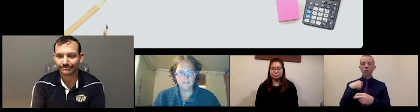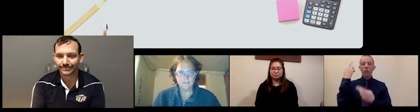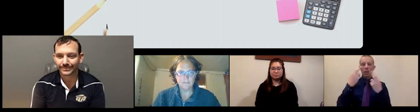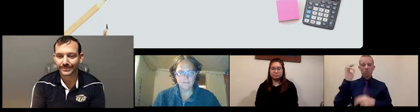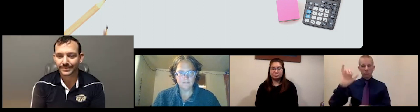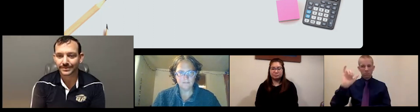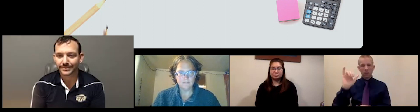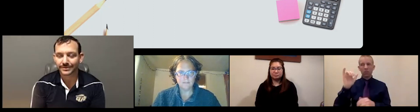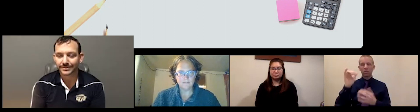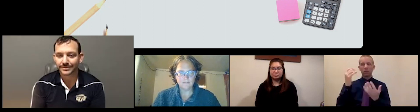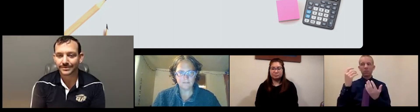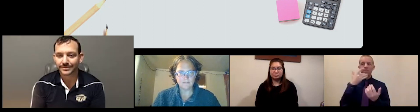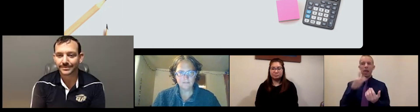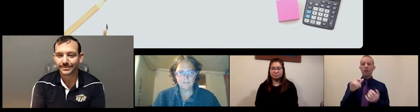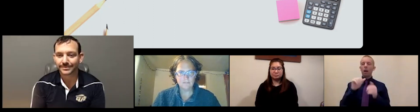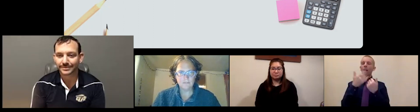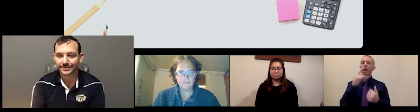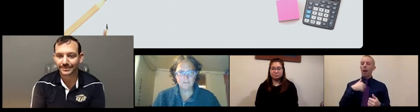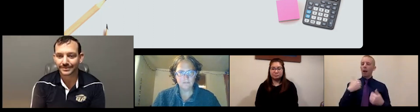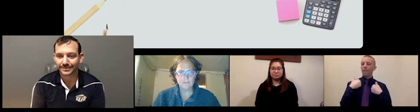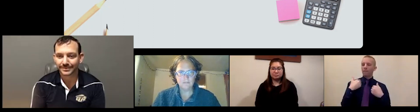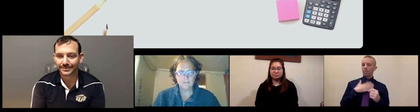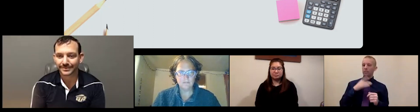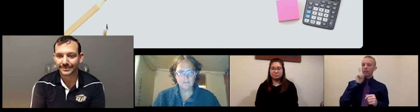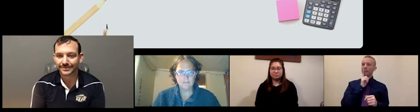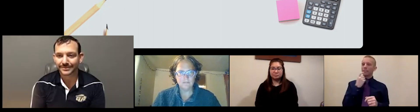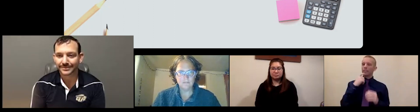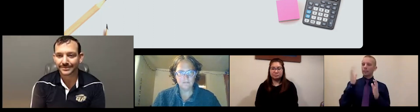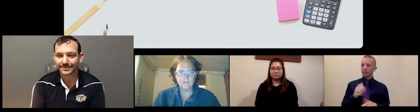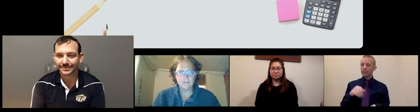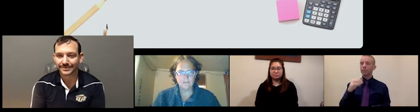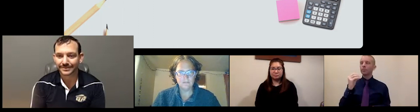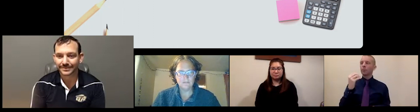I realized how lucky I was to have my deaf dentist.